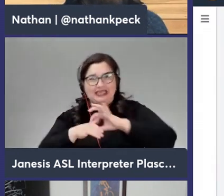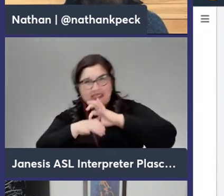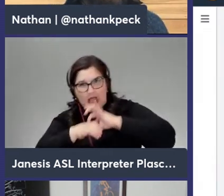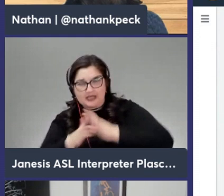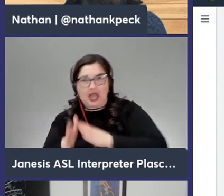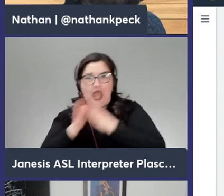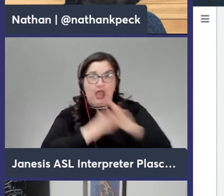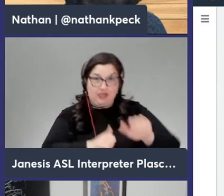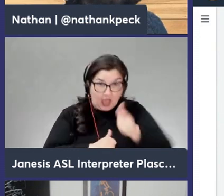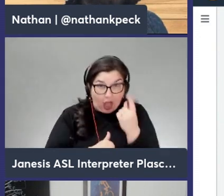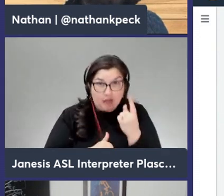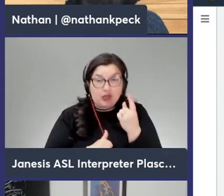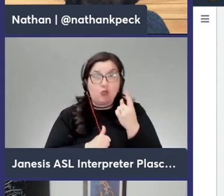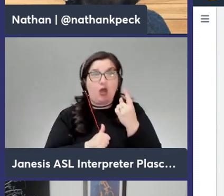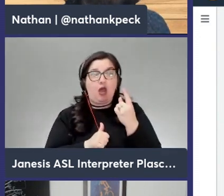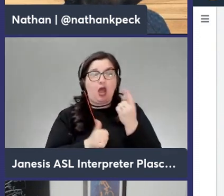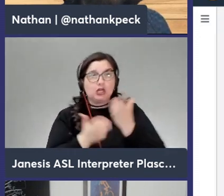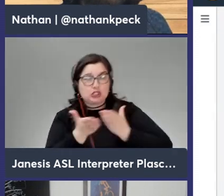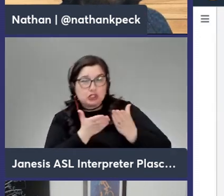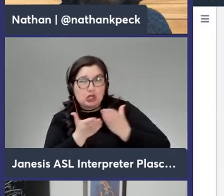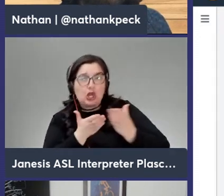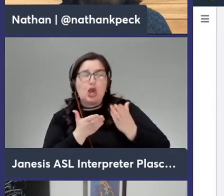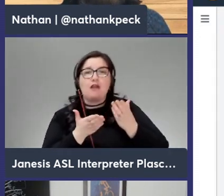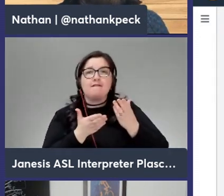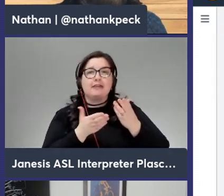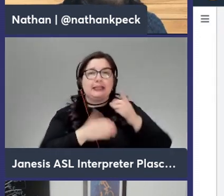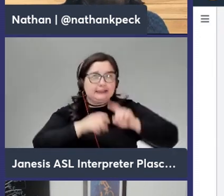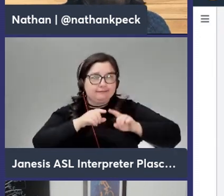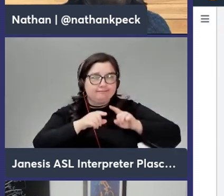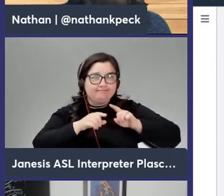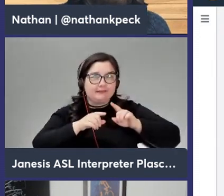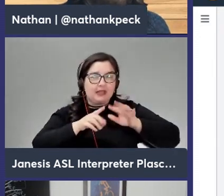that changes from request to request. And so what'll happen is,